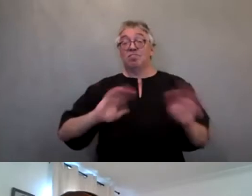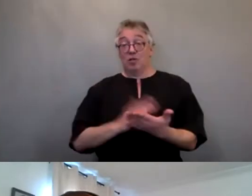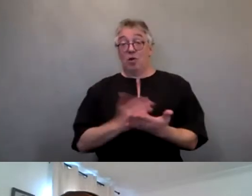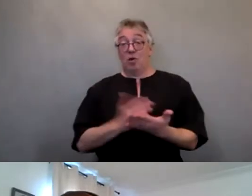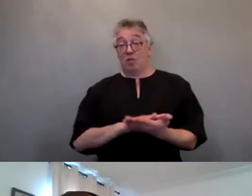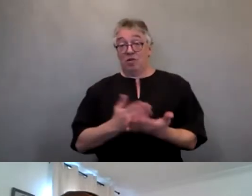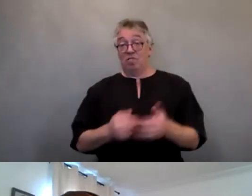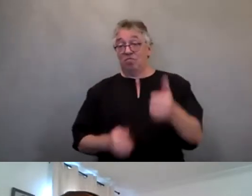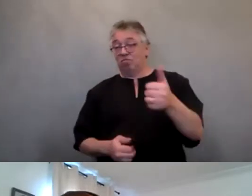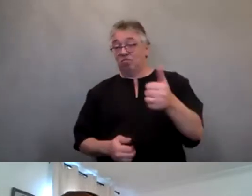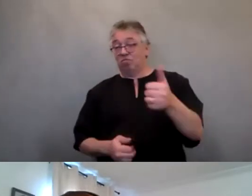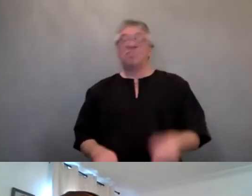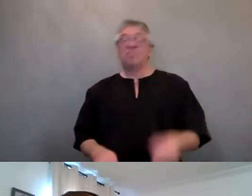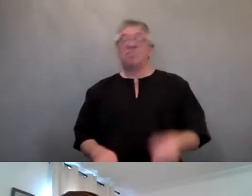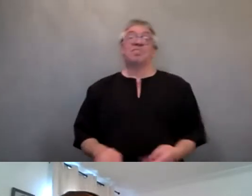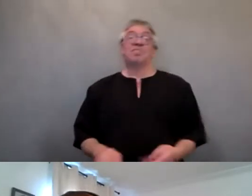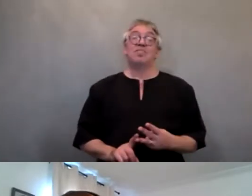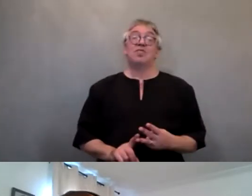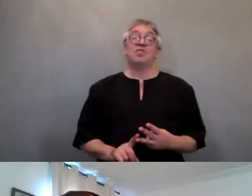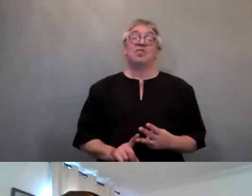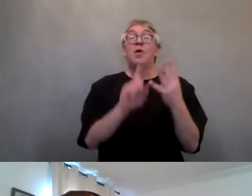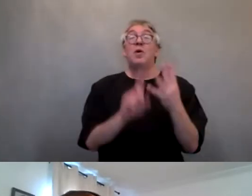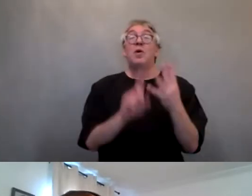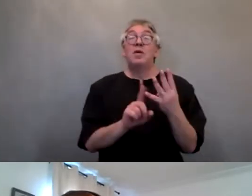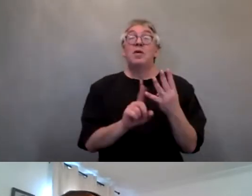and Gerd